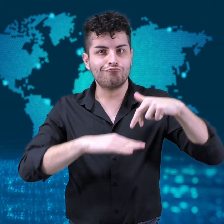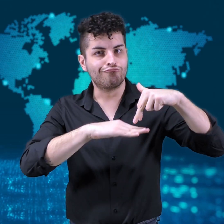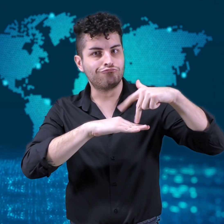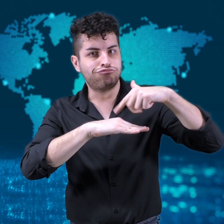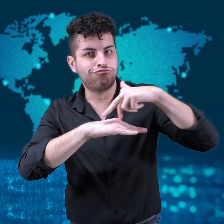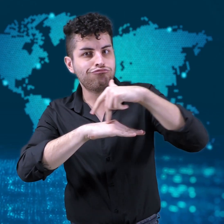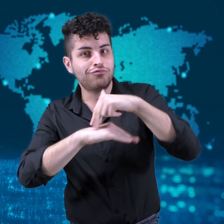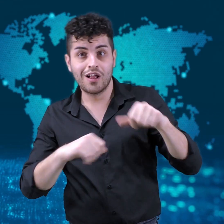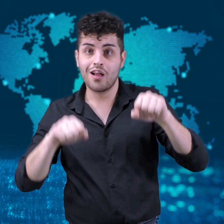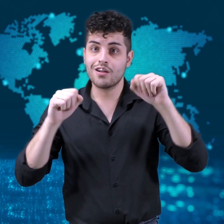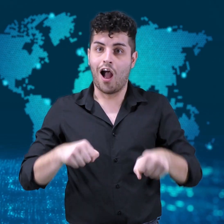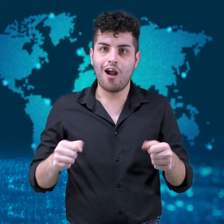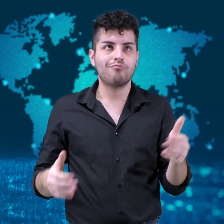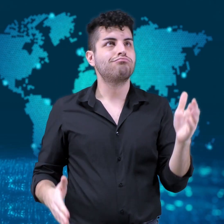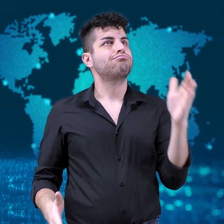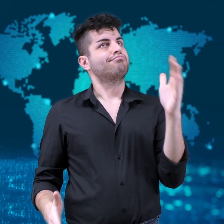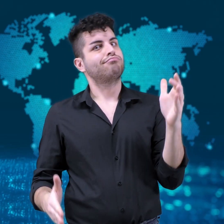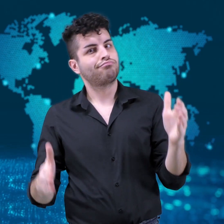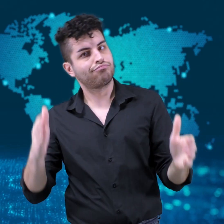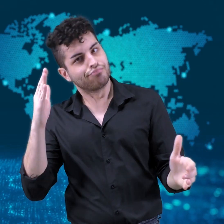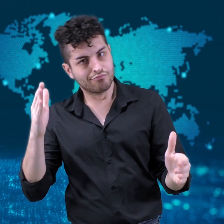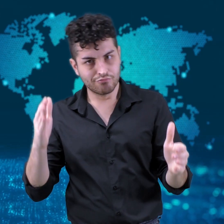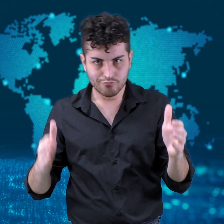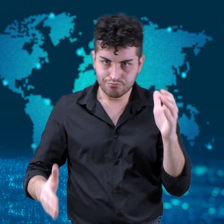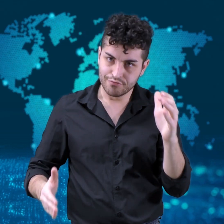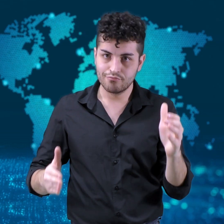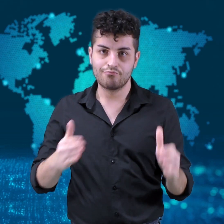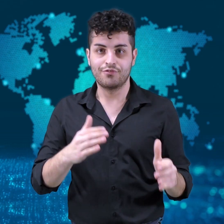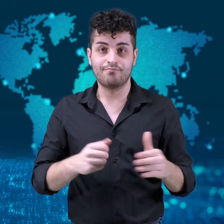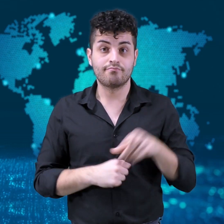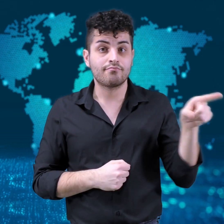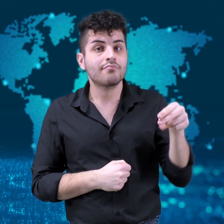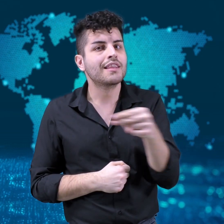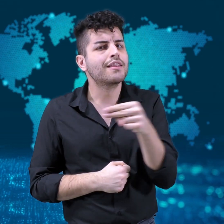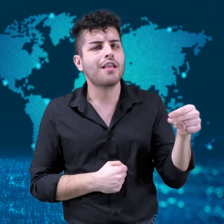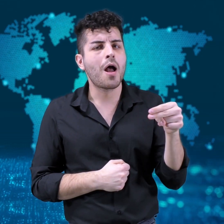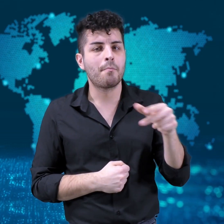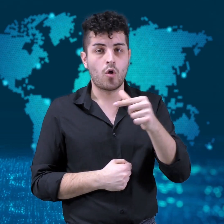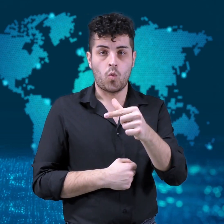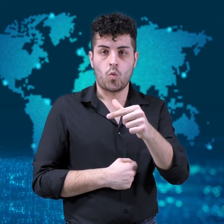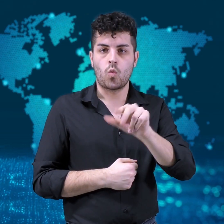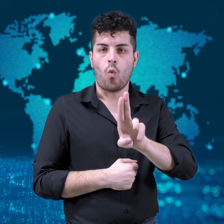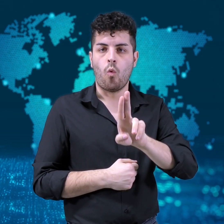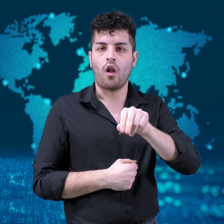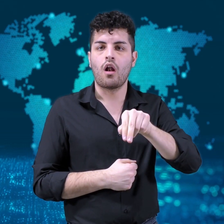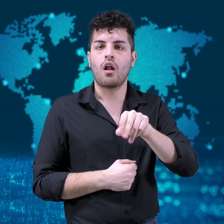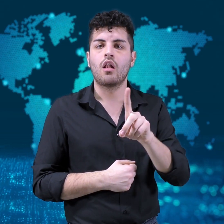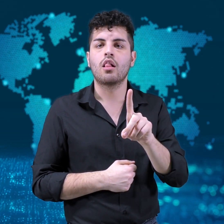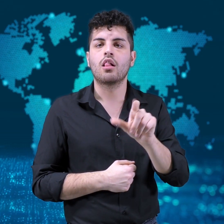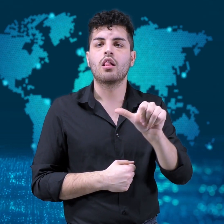and can walk and move its arms.